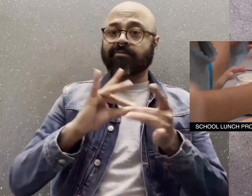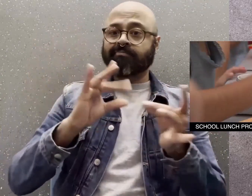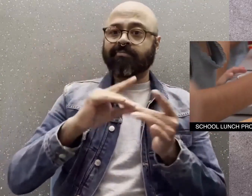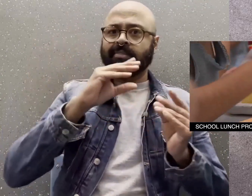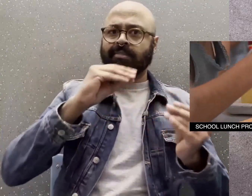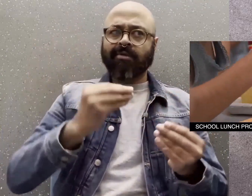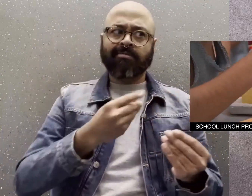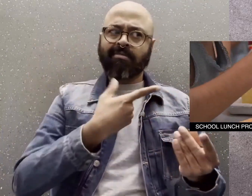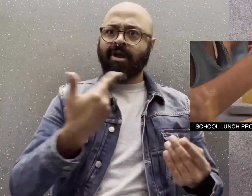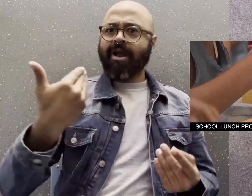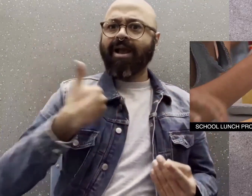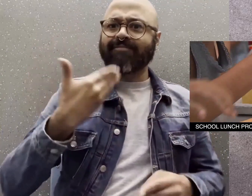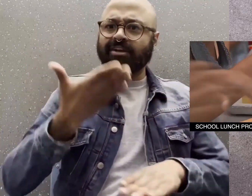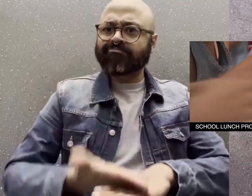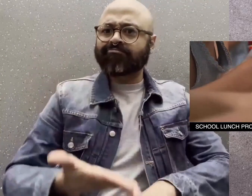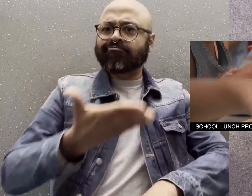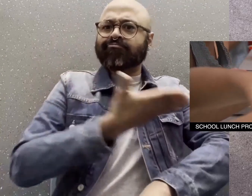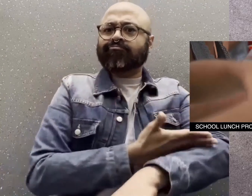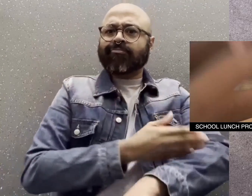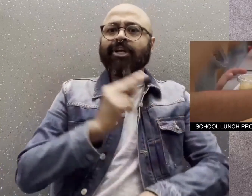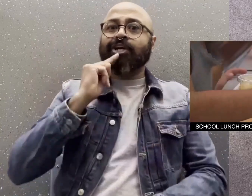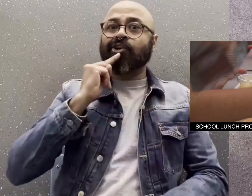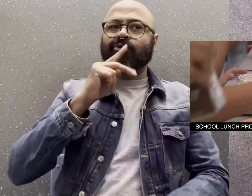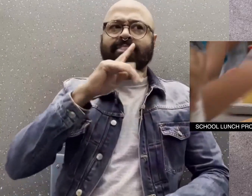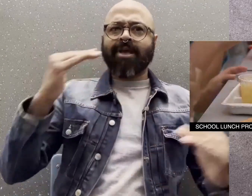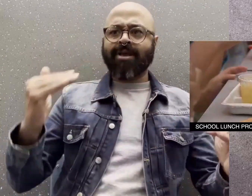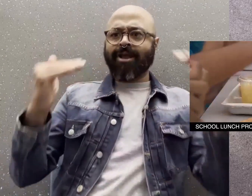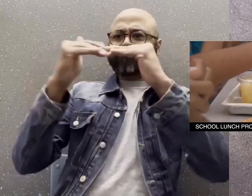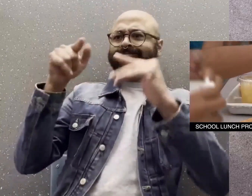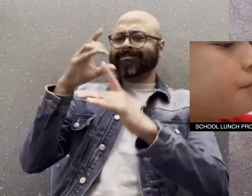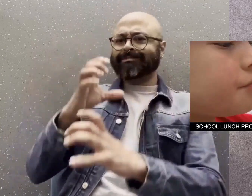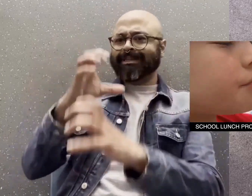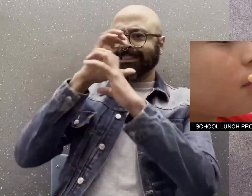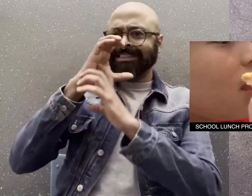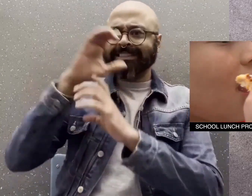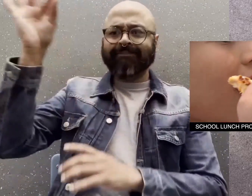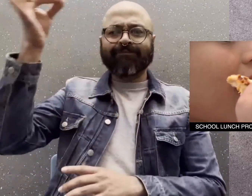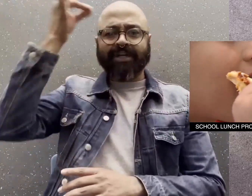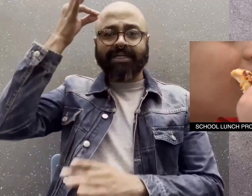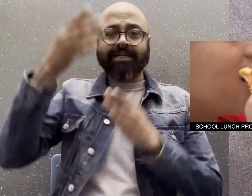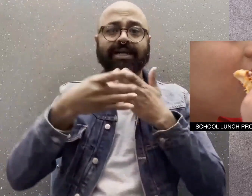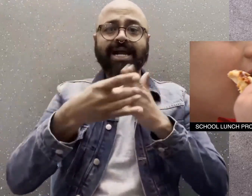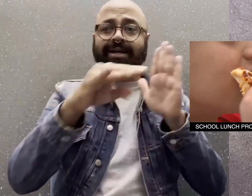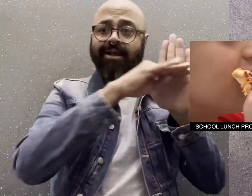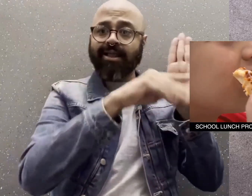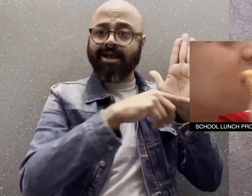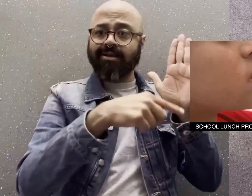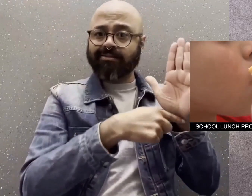The company says they have improved nutrition that meets stricter federal guidelines for